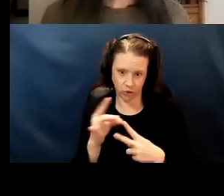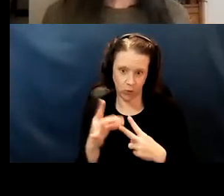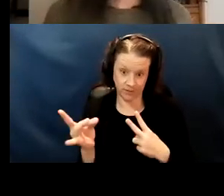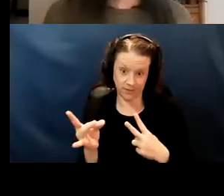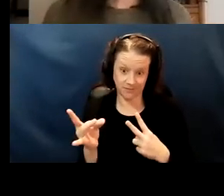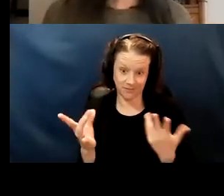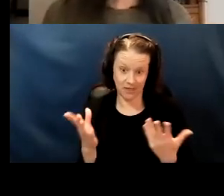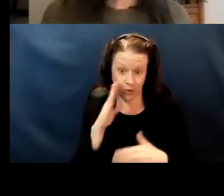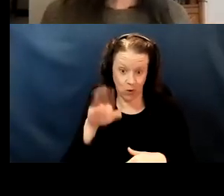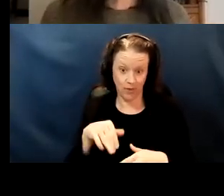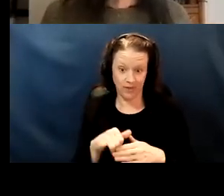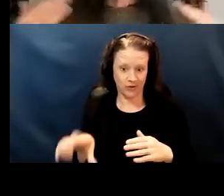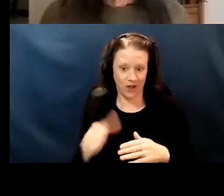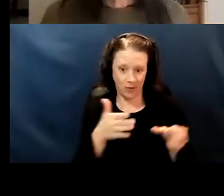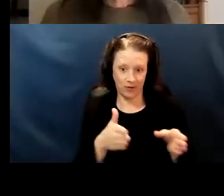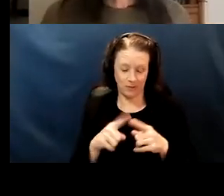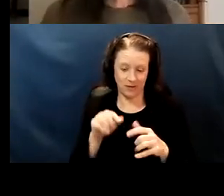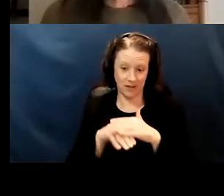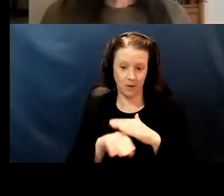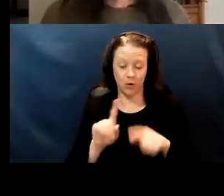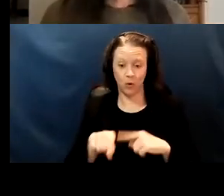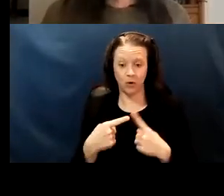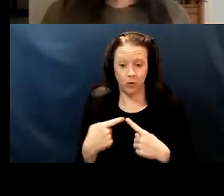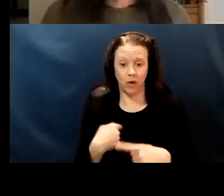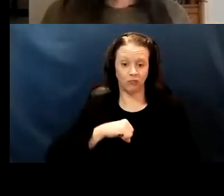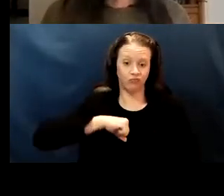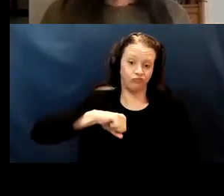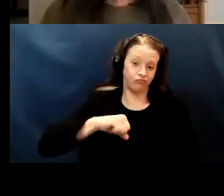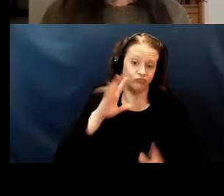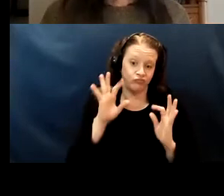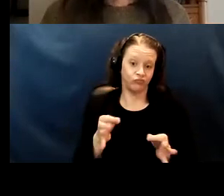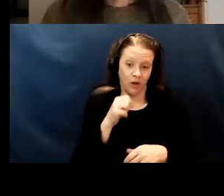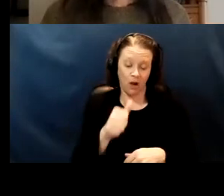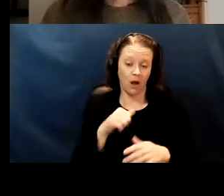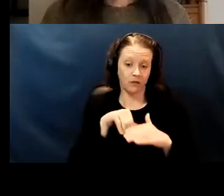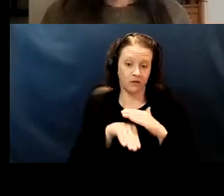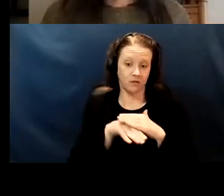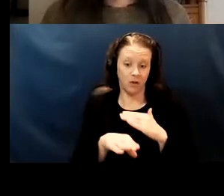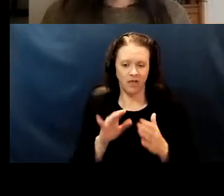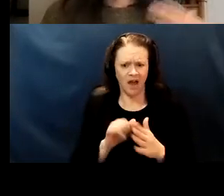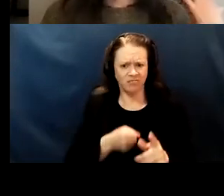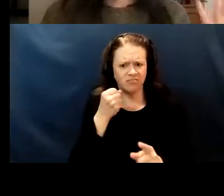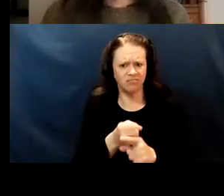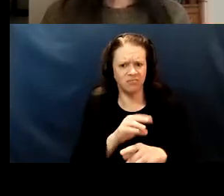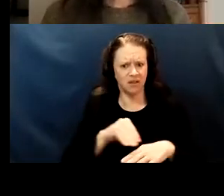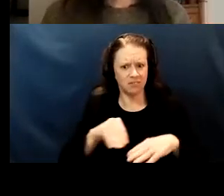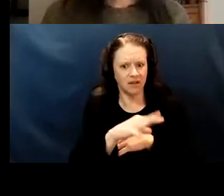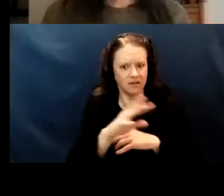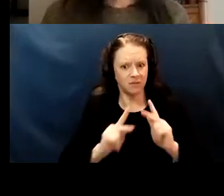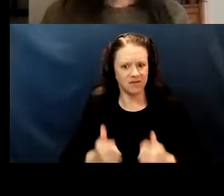there are other ways to be accessible -- but when we're choosing to not be accessible, this is having a real impact on people's lives